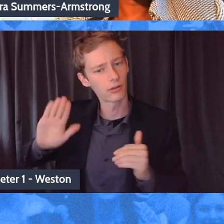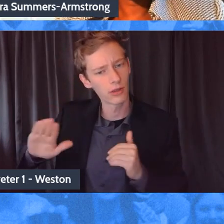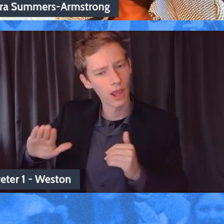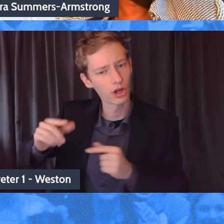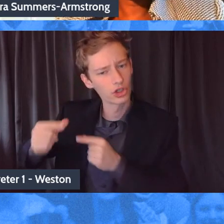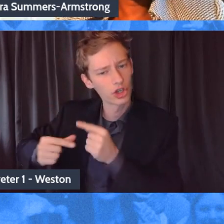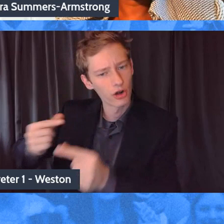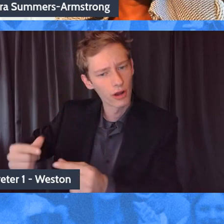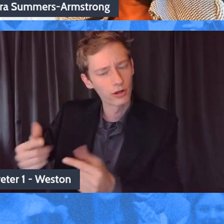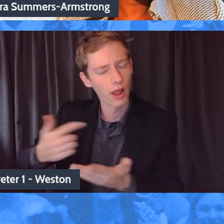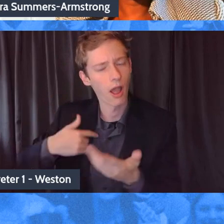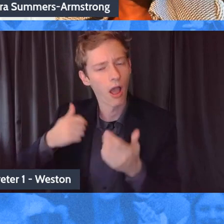from the perspective of,